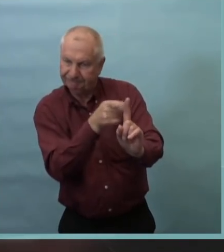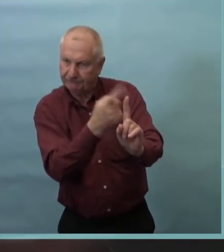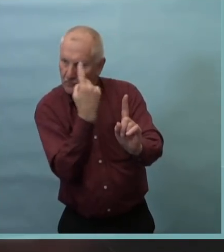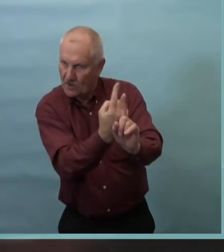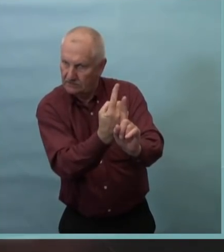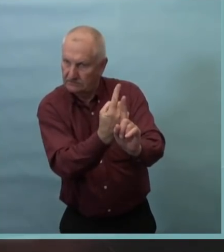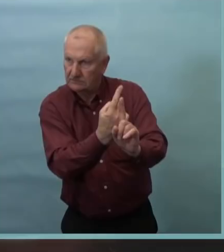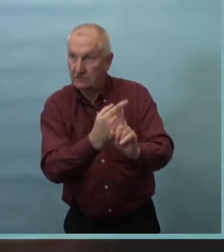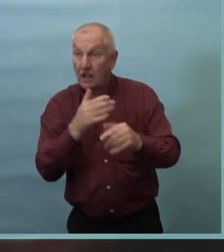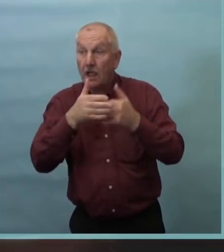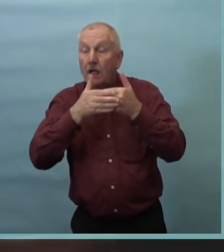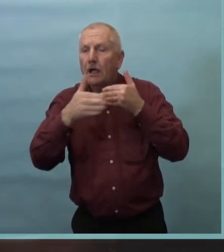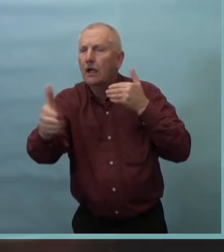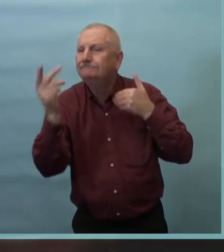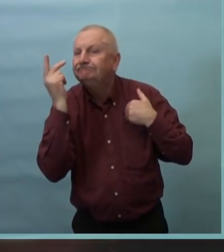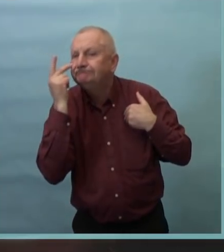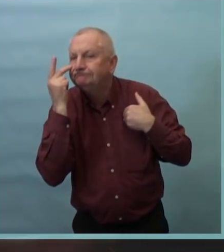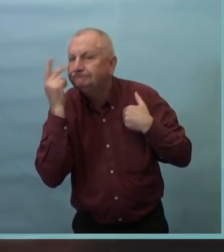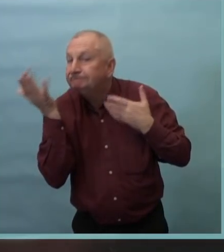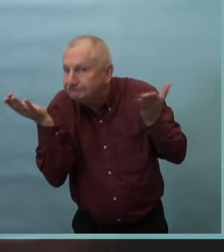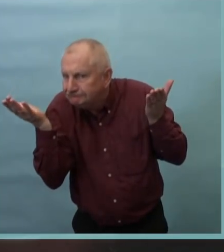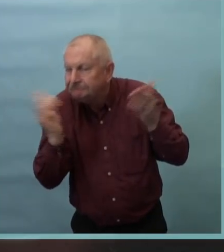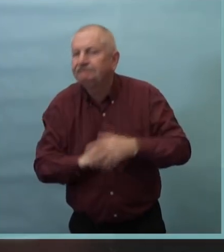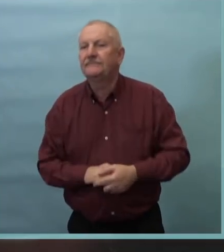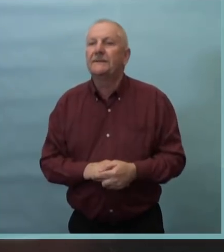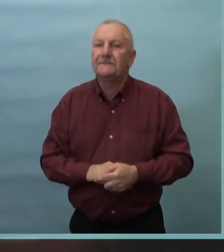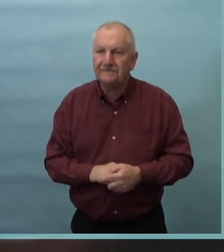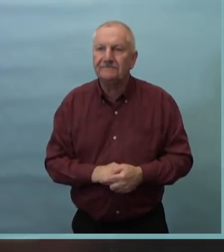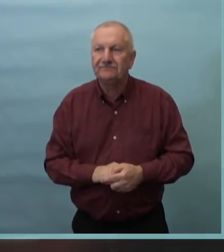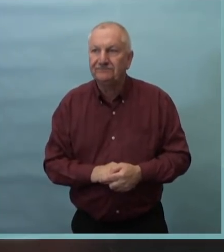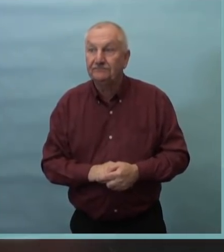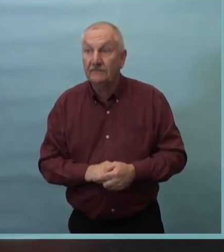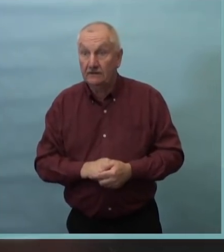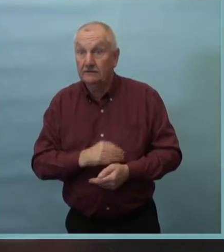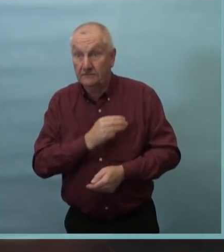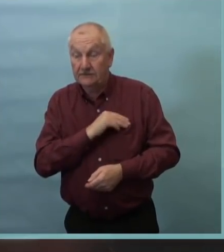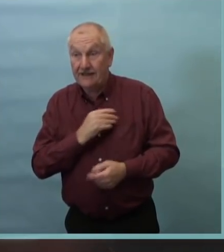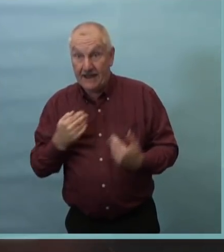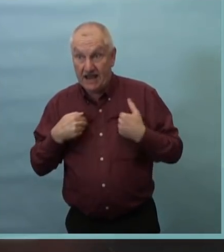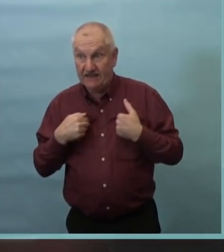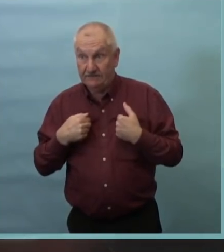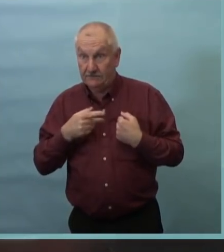have been working with all 127 licensed personal care homes in the province to